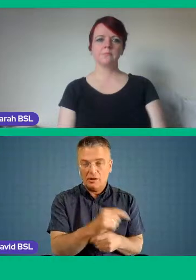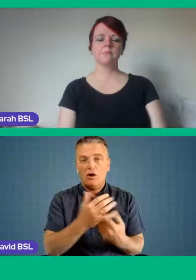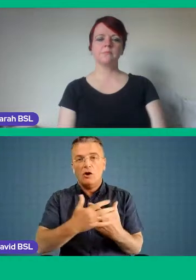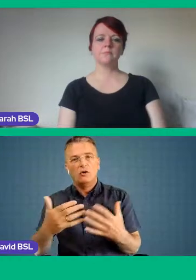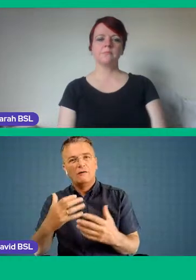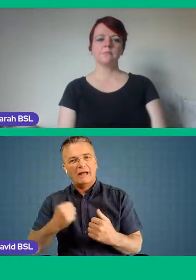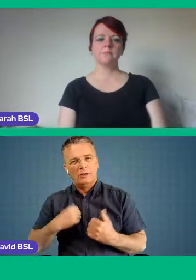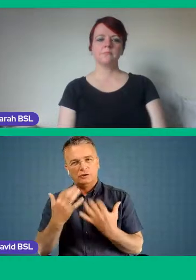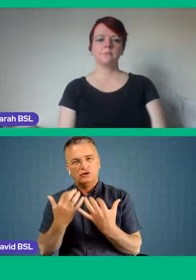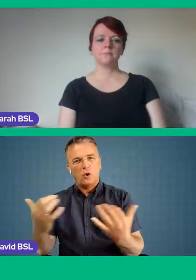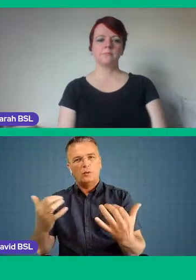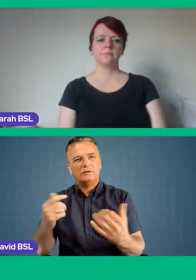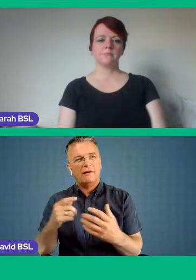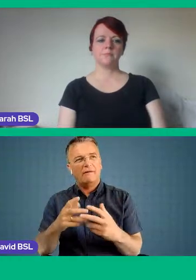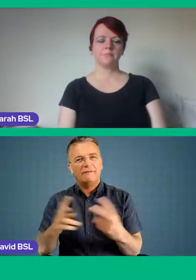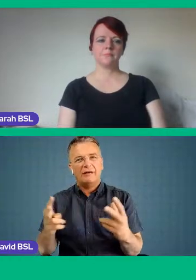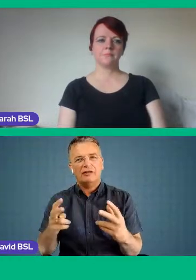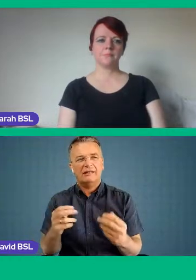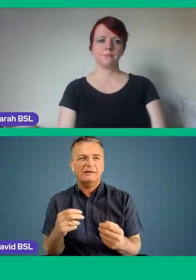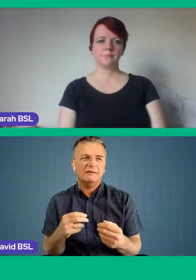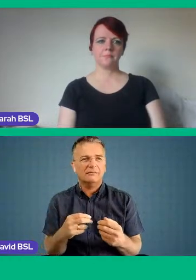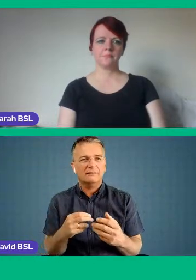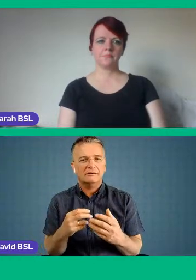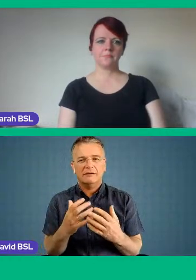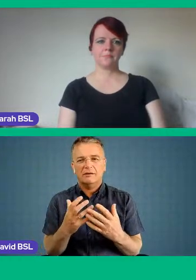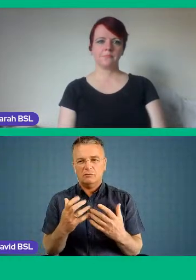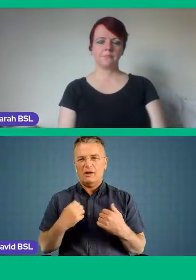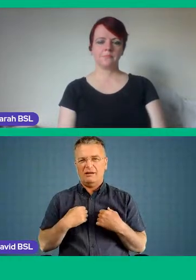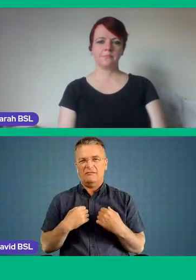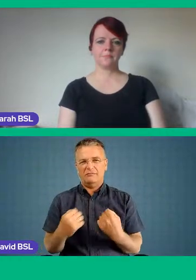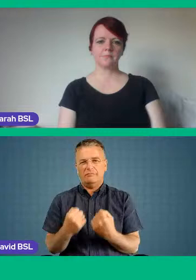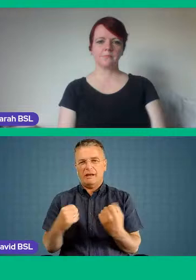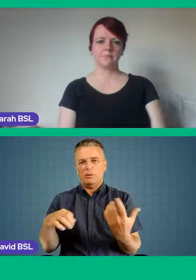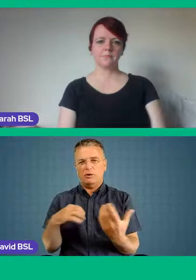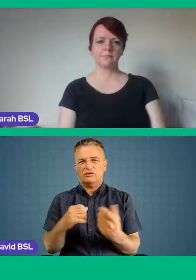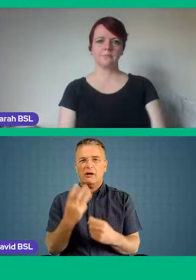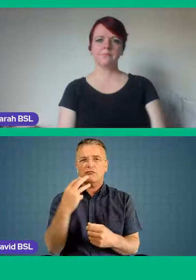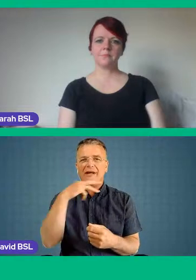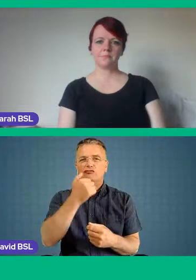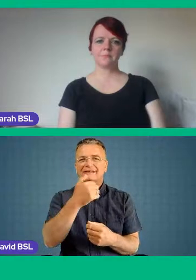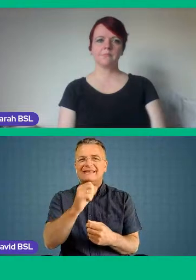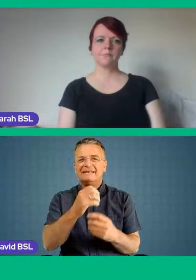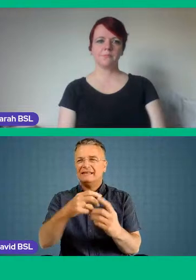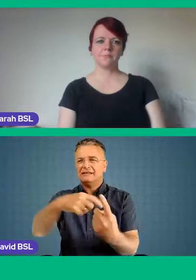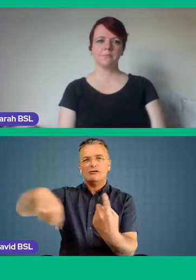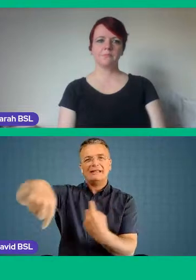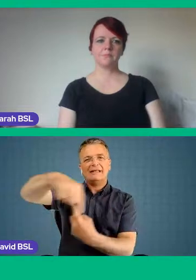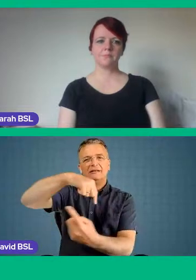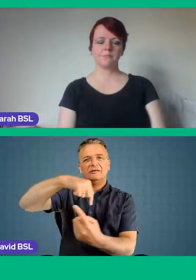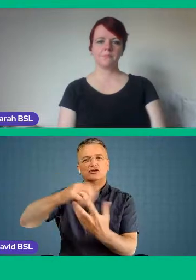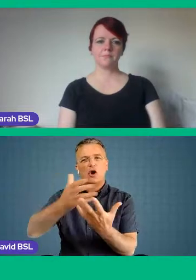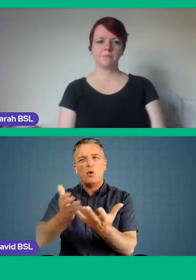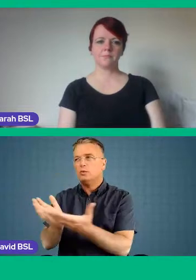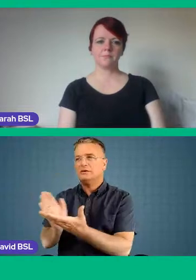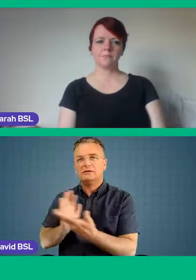360° in nature, so audience members often have the autonomy to move around the space